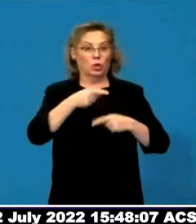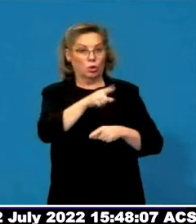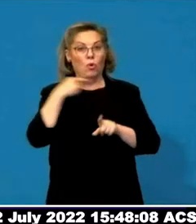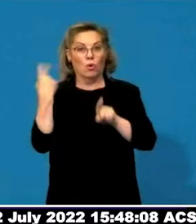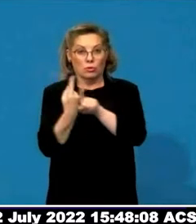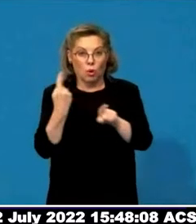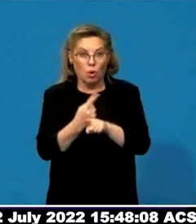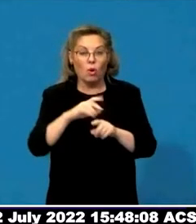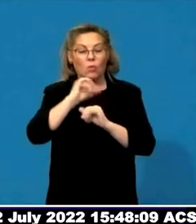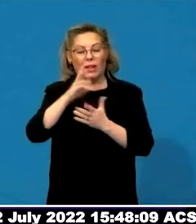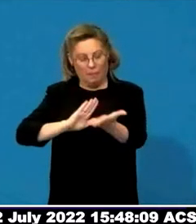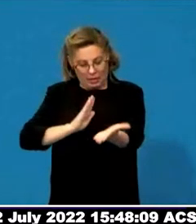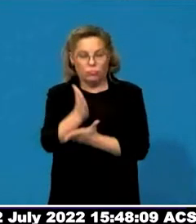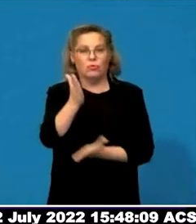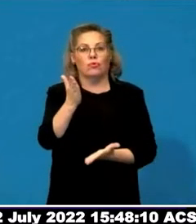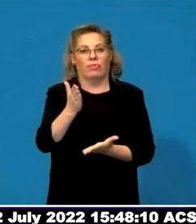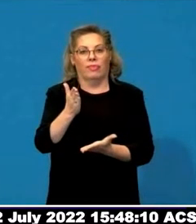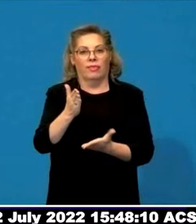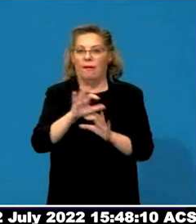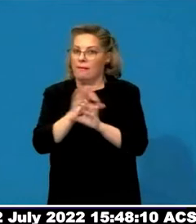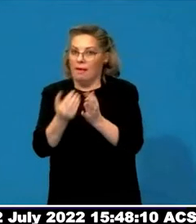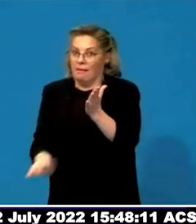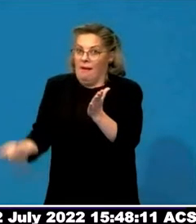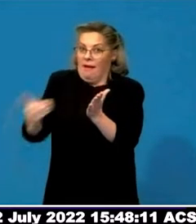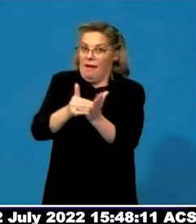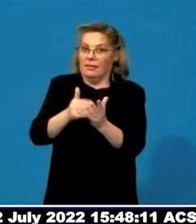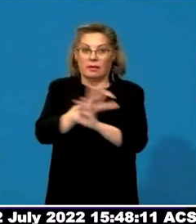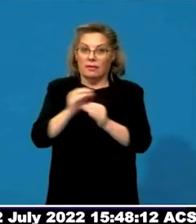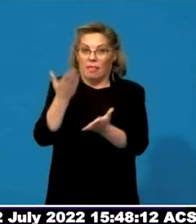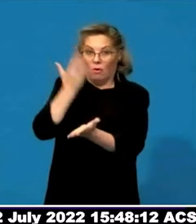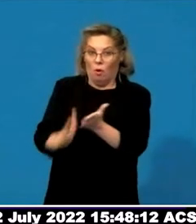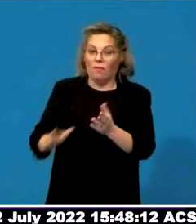will be the truth, the whole truth and nothing but the truth?